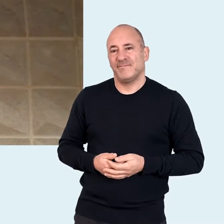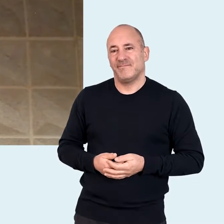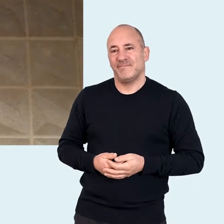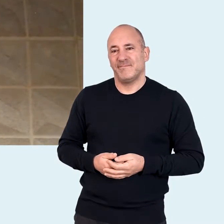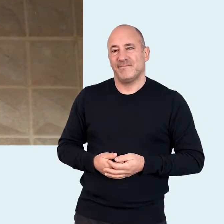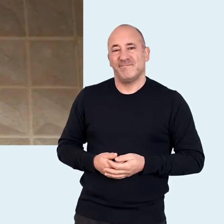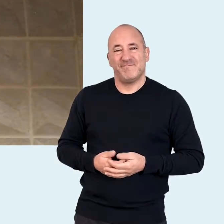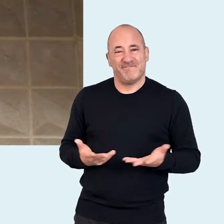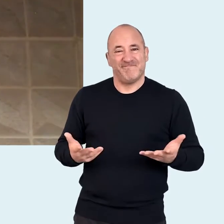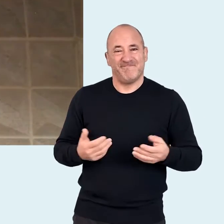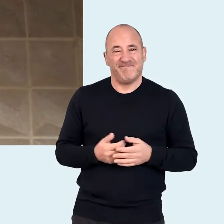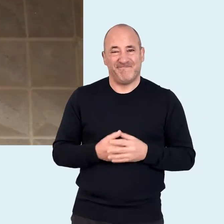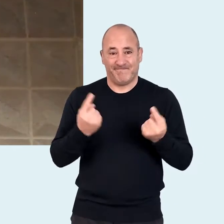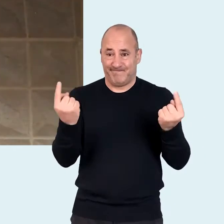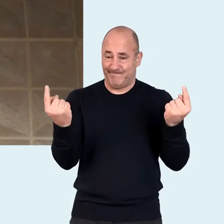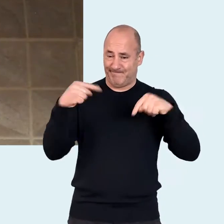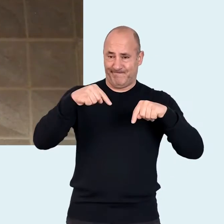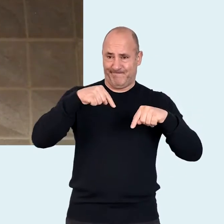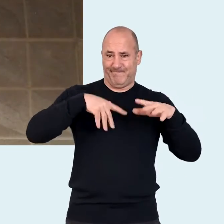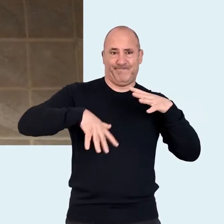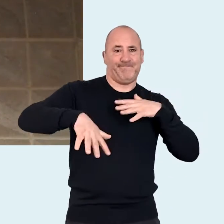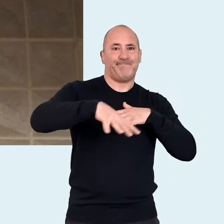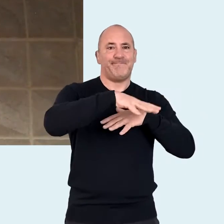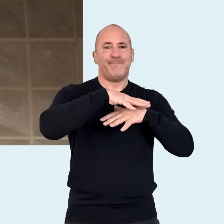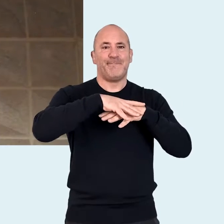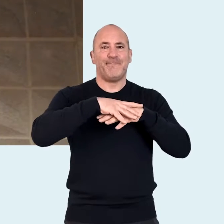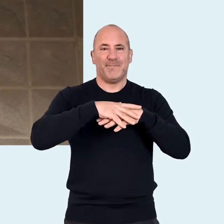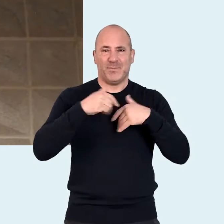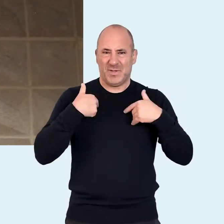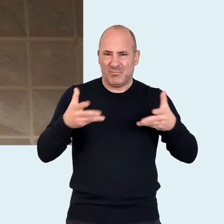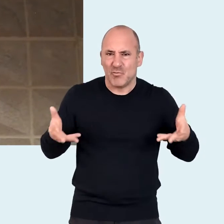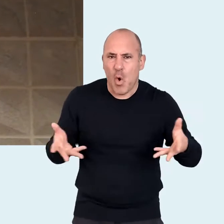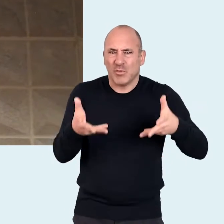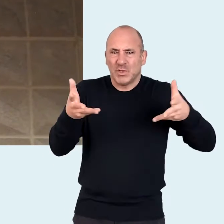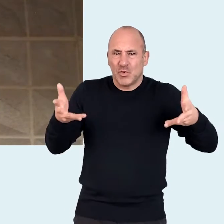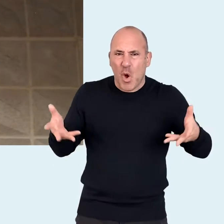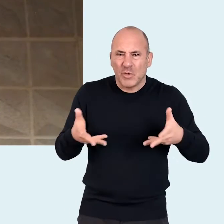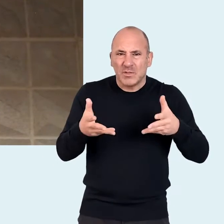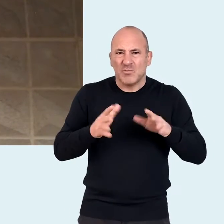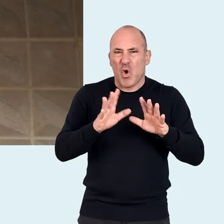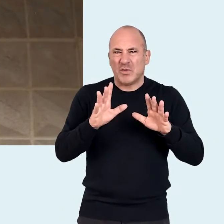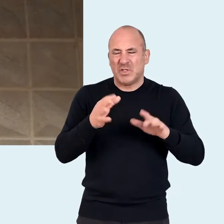to participation out there. And I think coming into an environment where people are encouraging